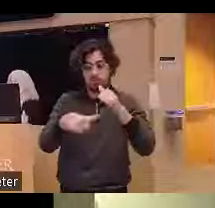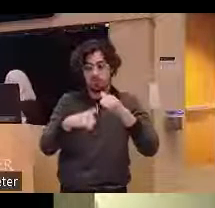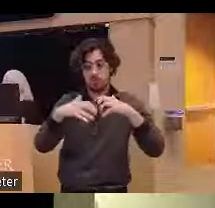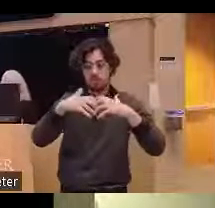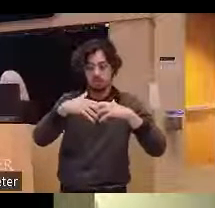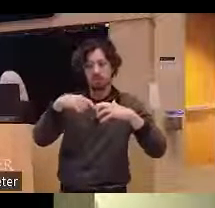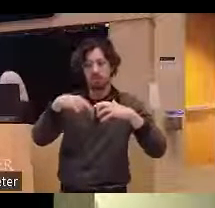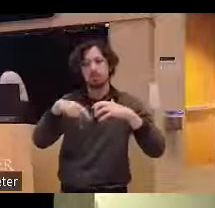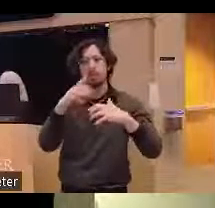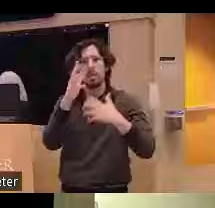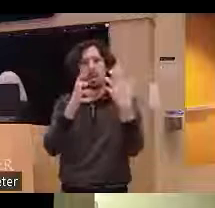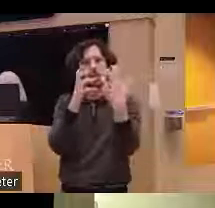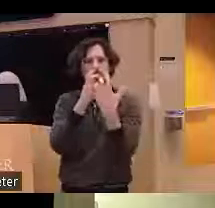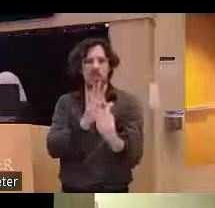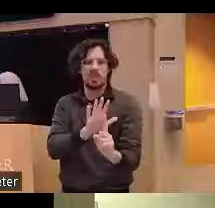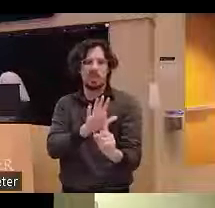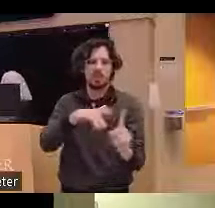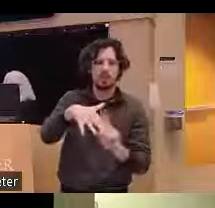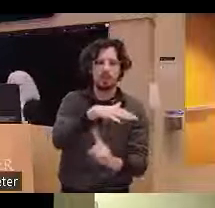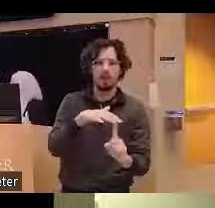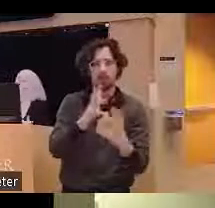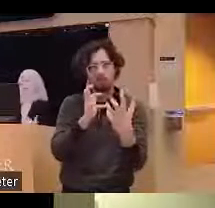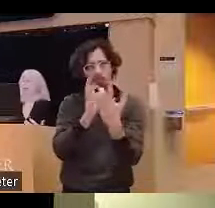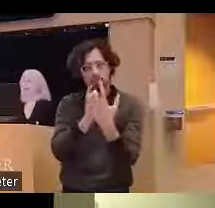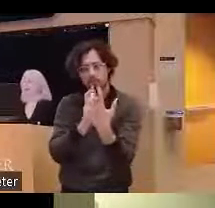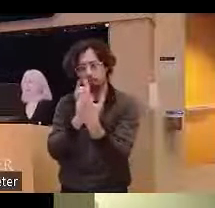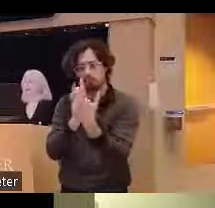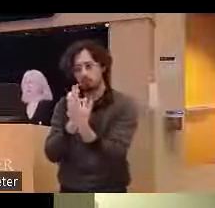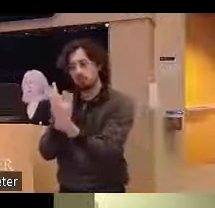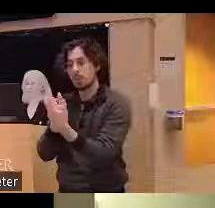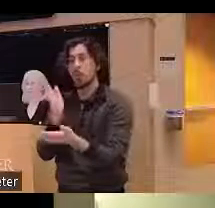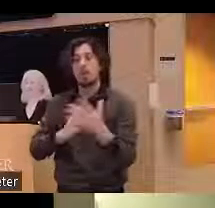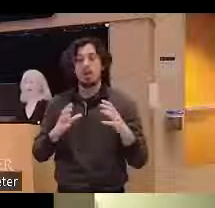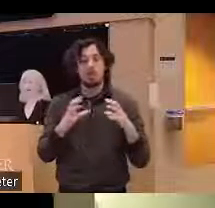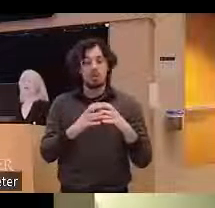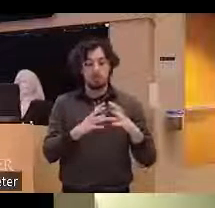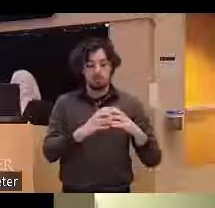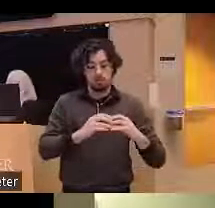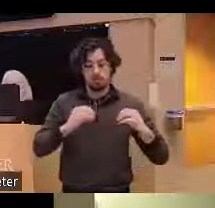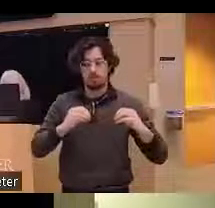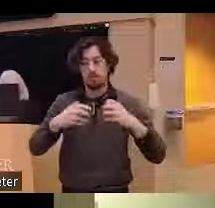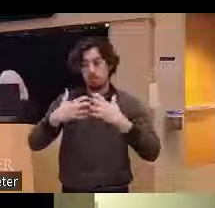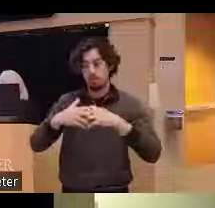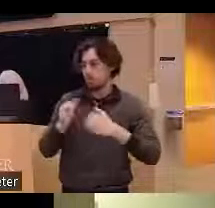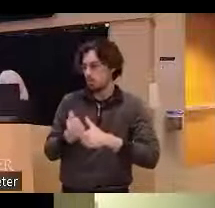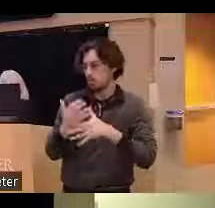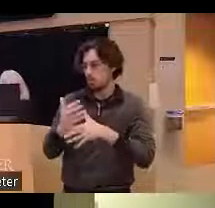specific environments so we know that some cell division in tissues can lead to a cancer um but